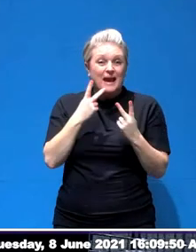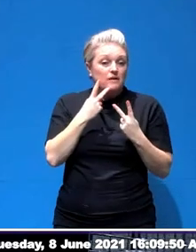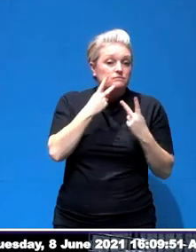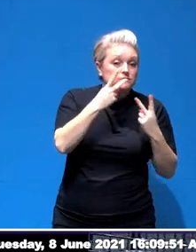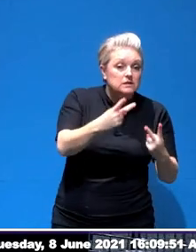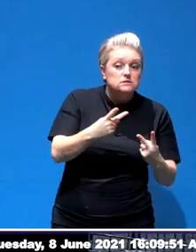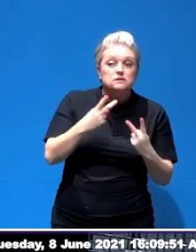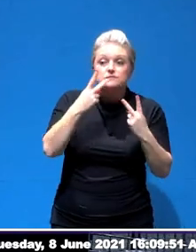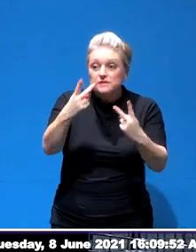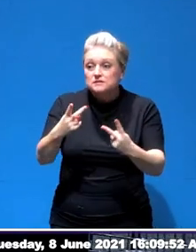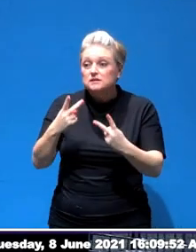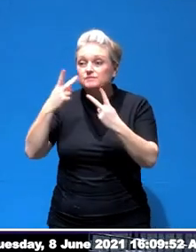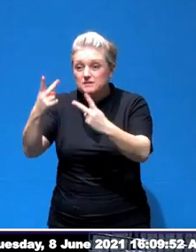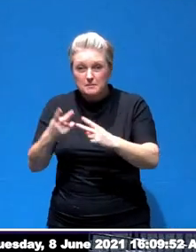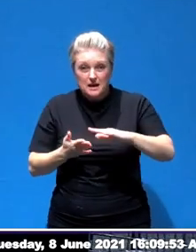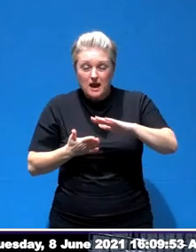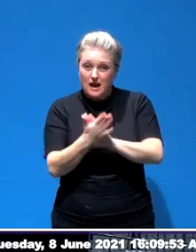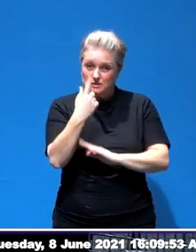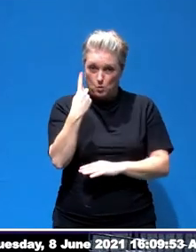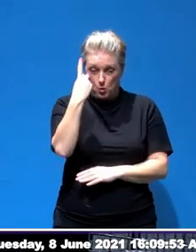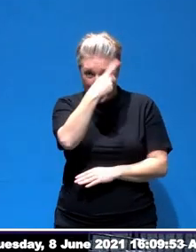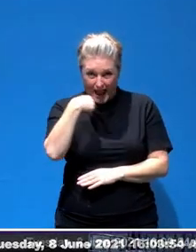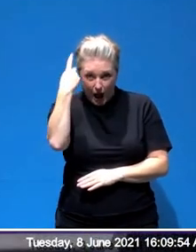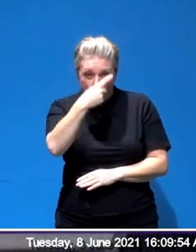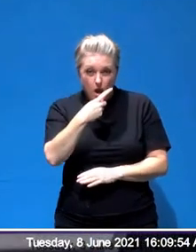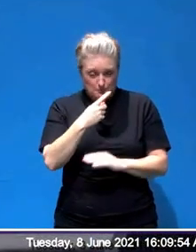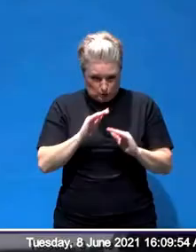That would be less than one hour, can I suggest? Again, it depends.